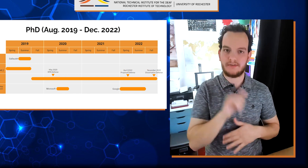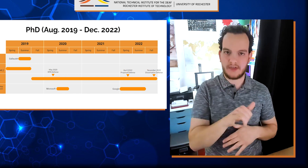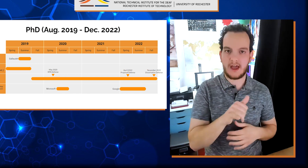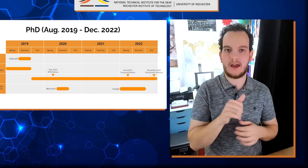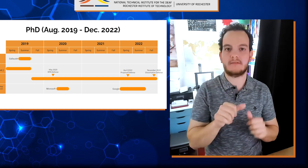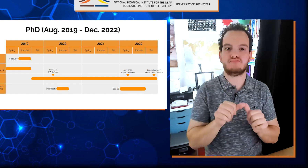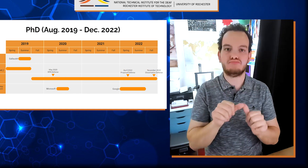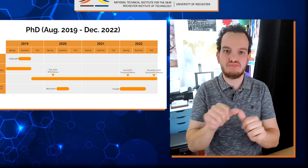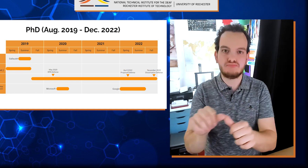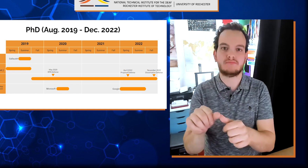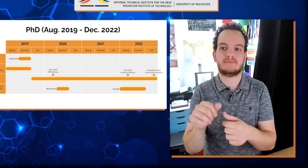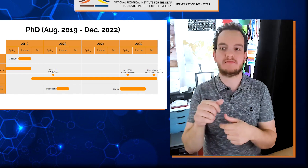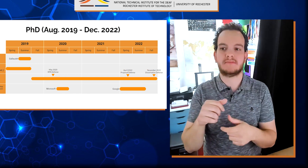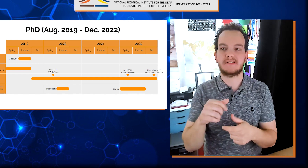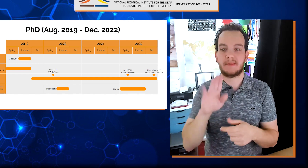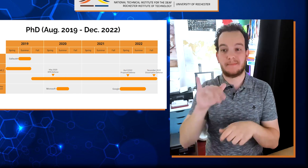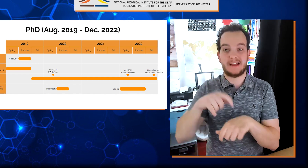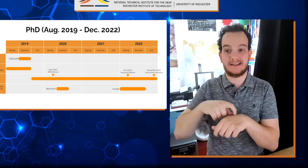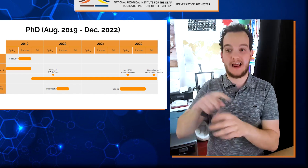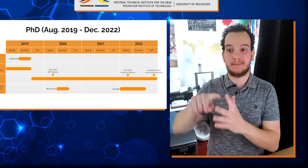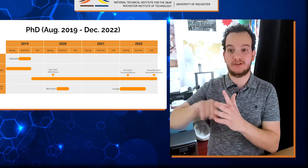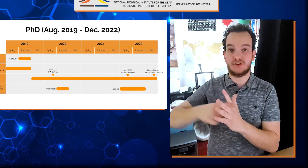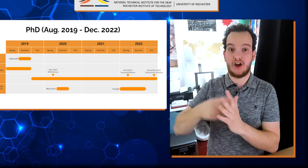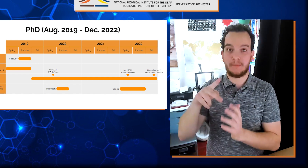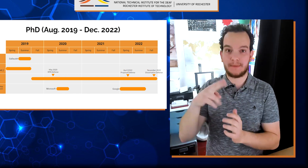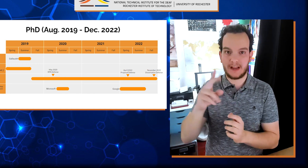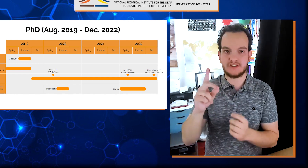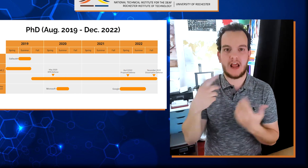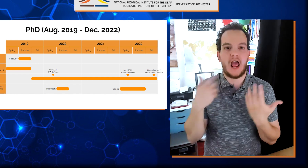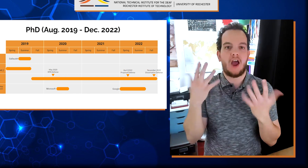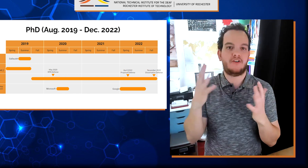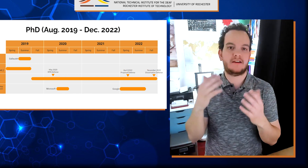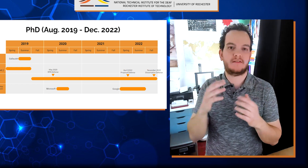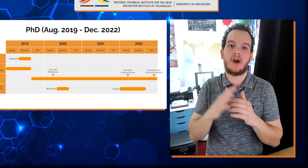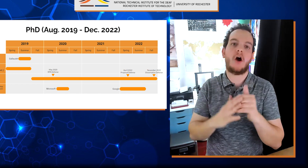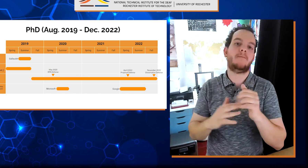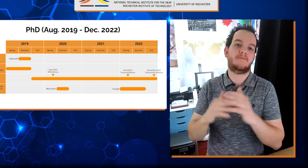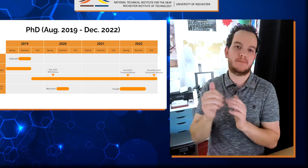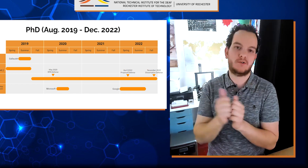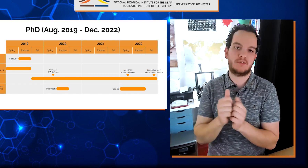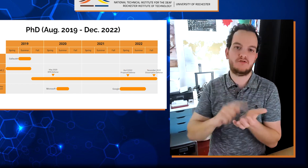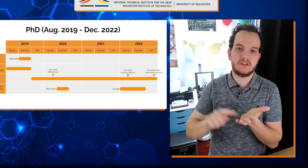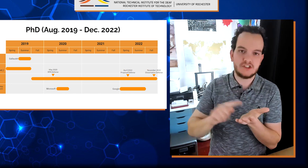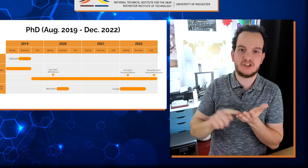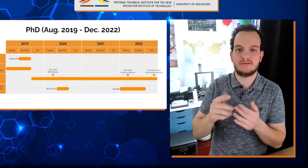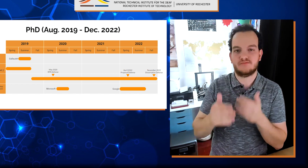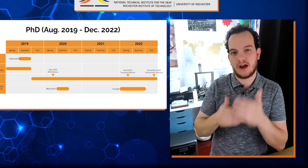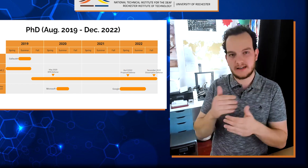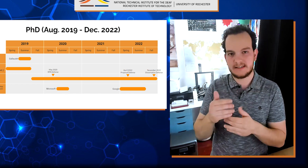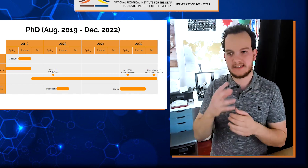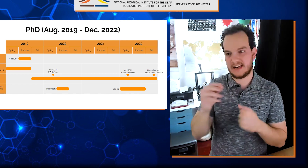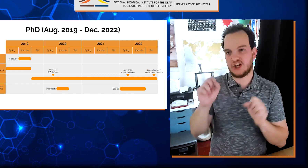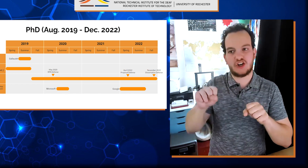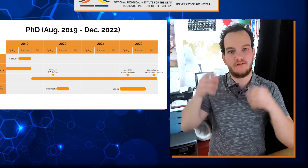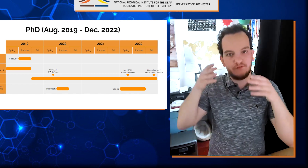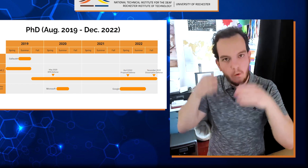I realized that I enjoyed research and that that's what I wanted to continue doing. So by the time I started my Ph.D. program, I was already very comfortable